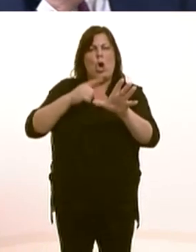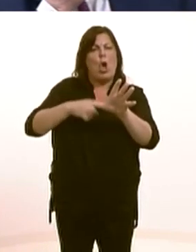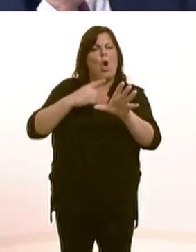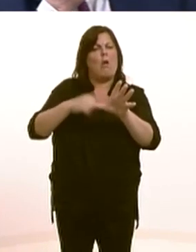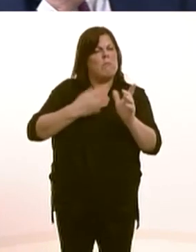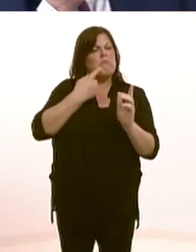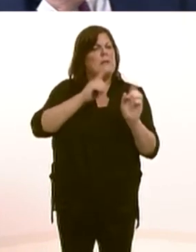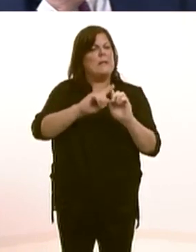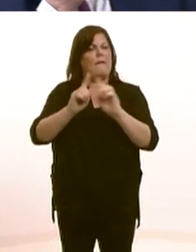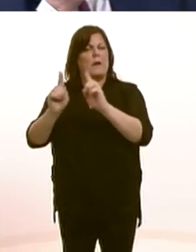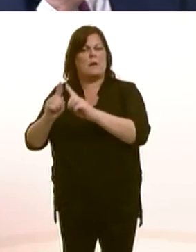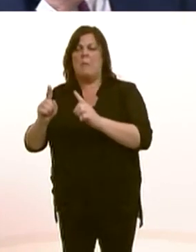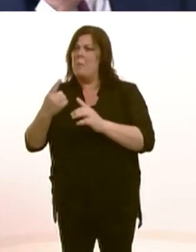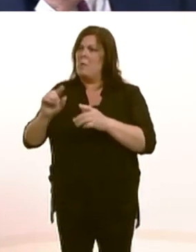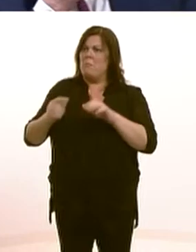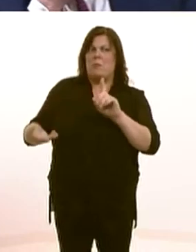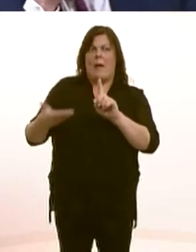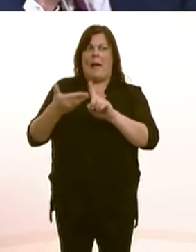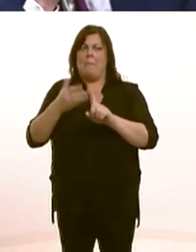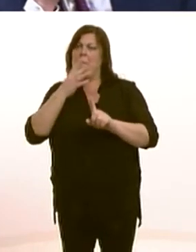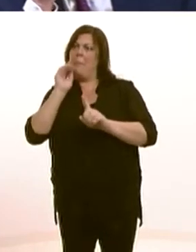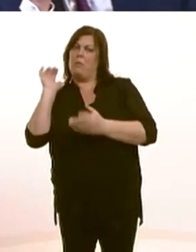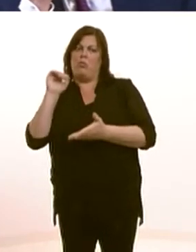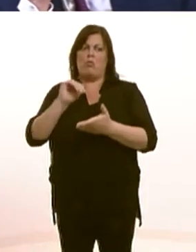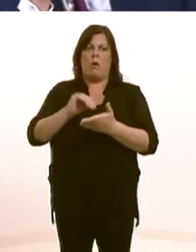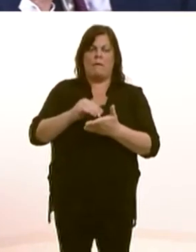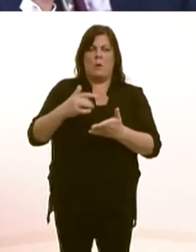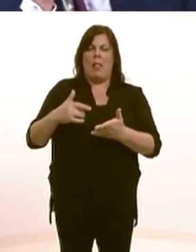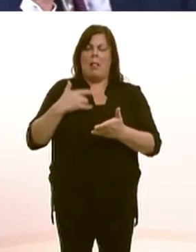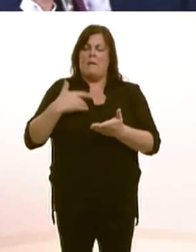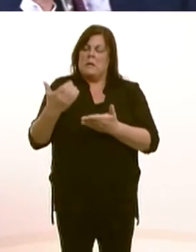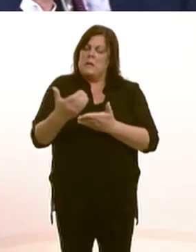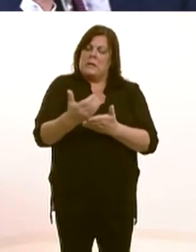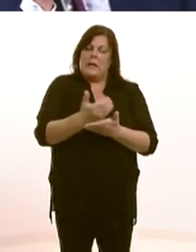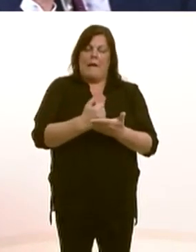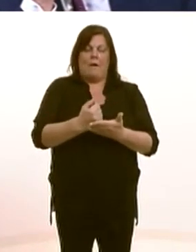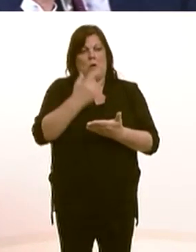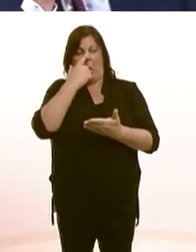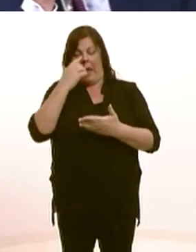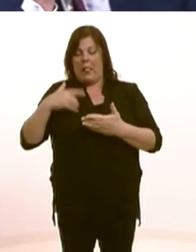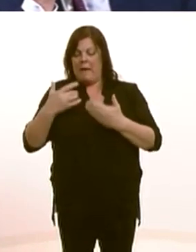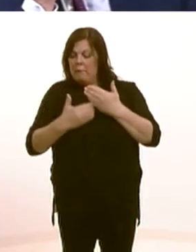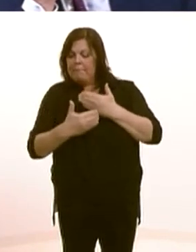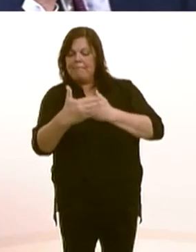in a civilised countryóin a civilised countryóto be able to live their lives in peace, and that is something Iíll never compromise on.